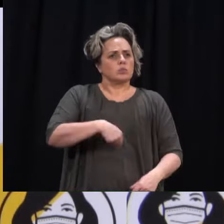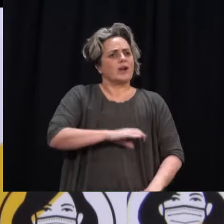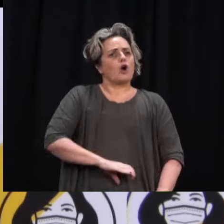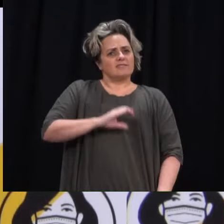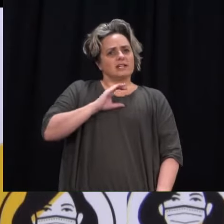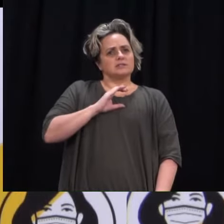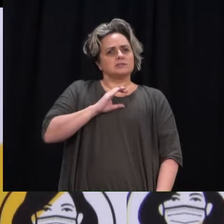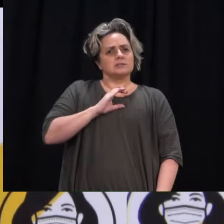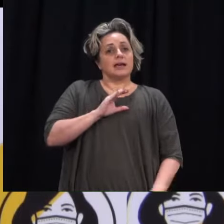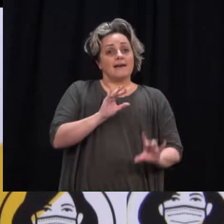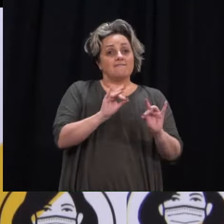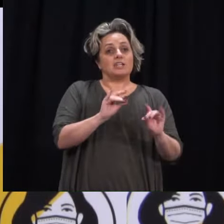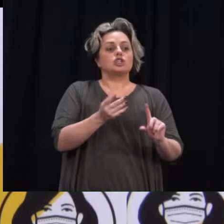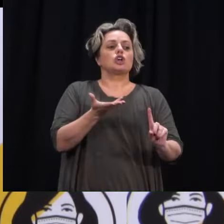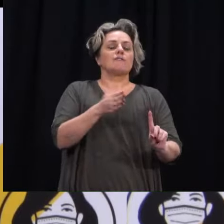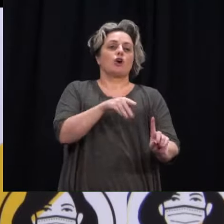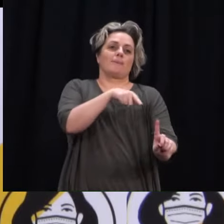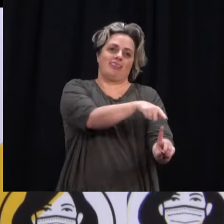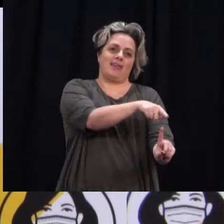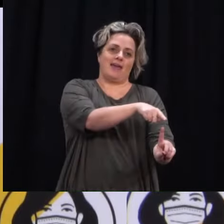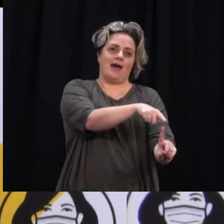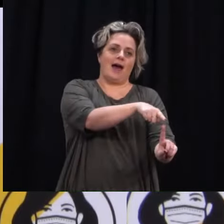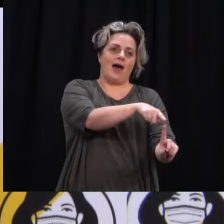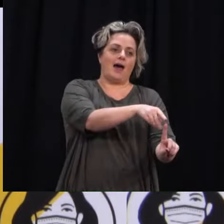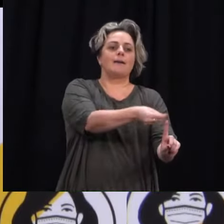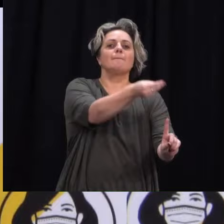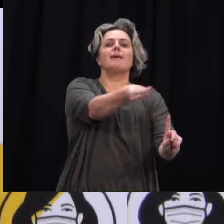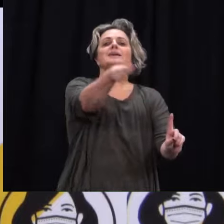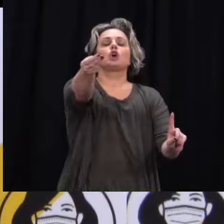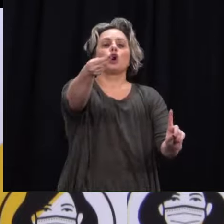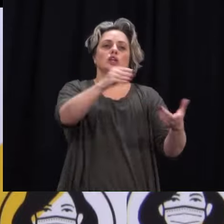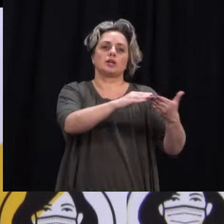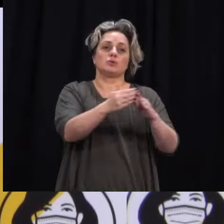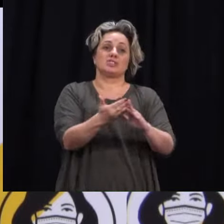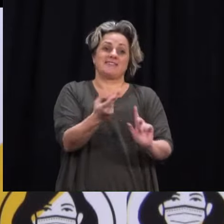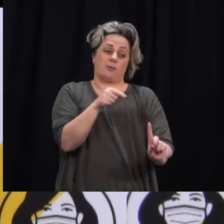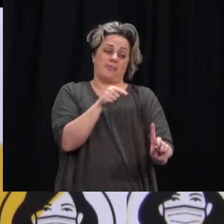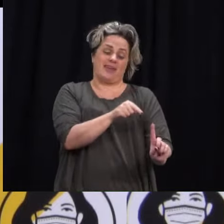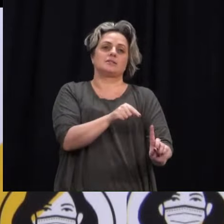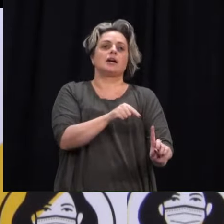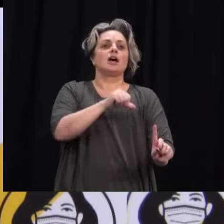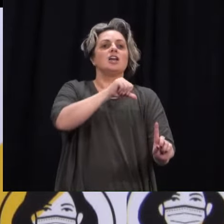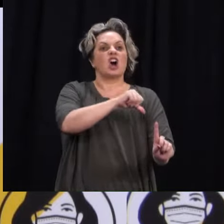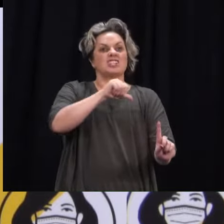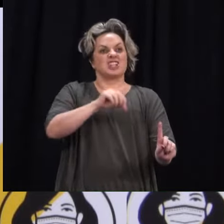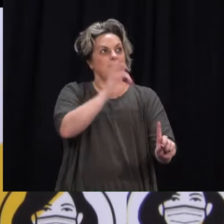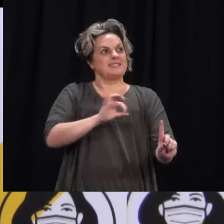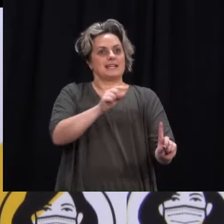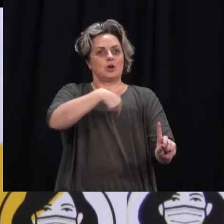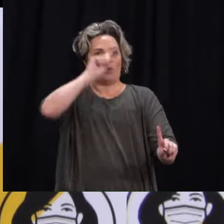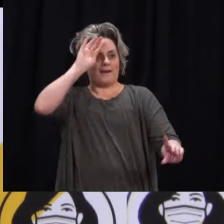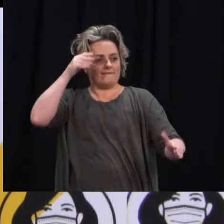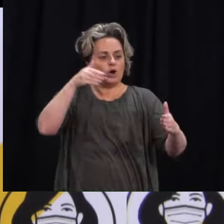investigation is very much of secondary concern. We are very confident that that is where